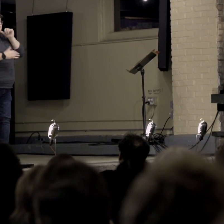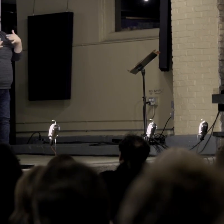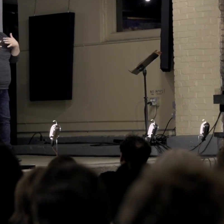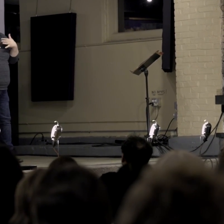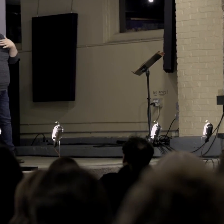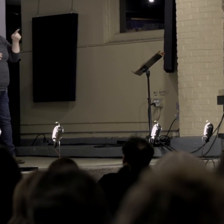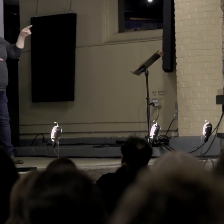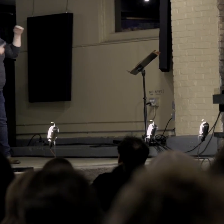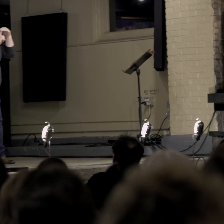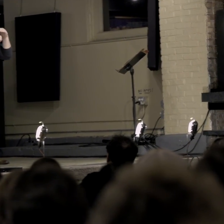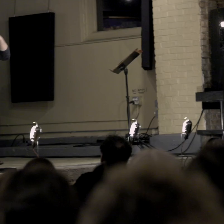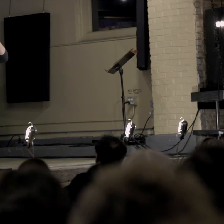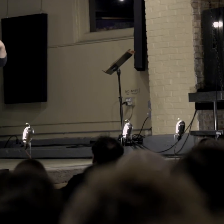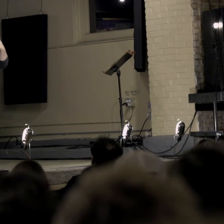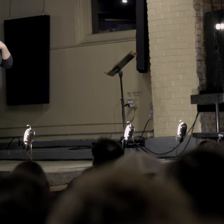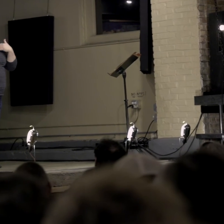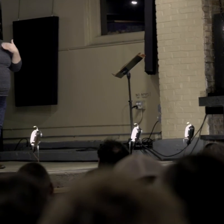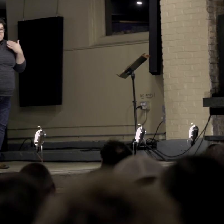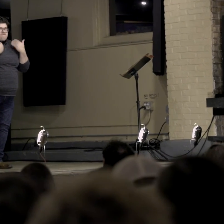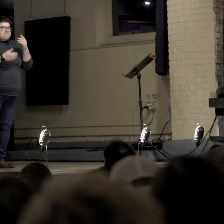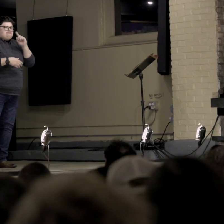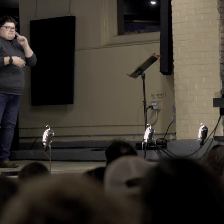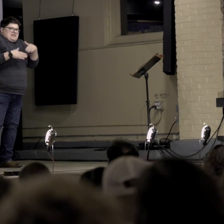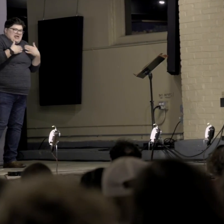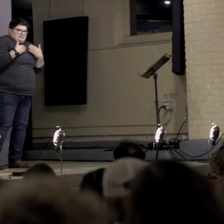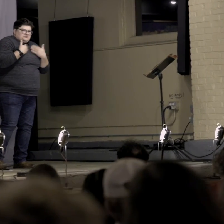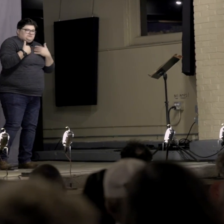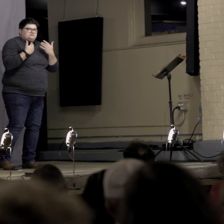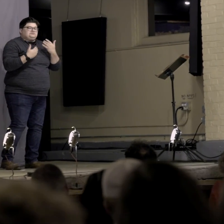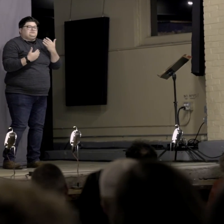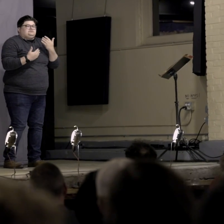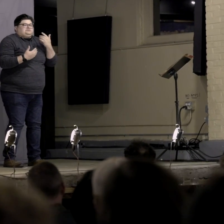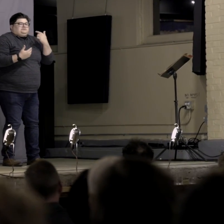She said that was, dad reminded me to be happy.